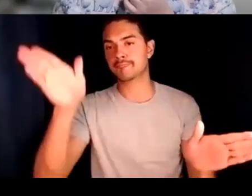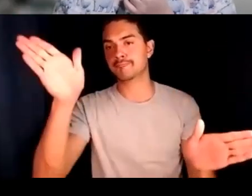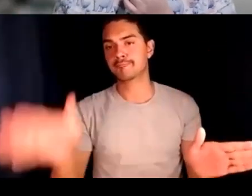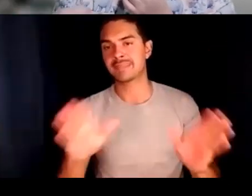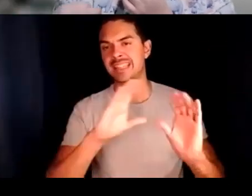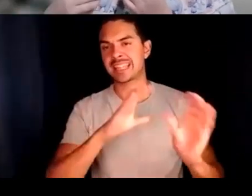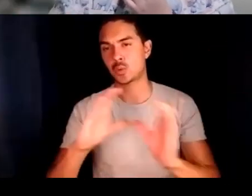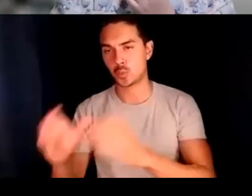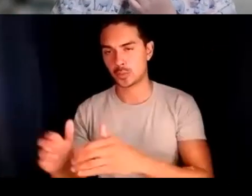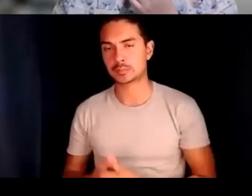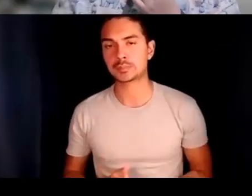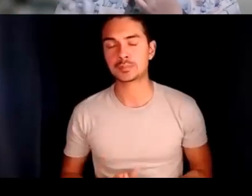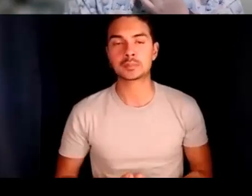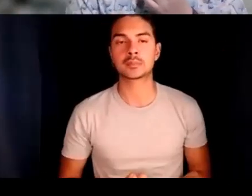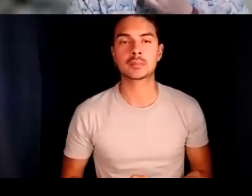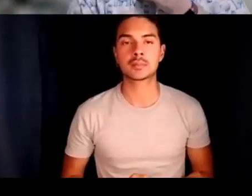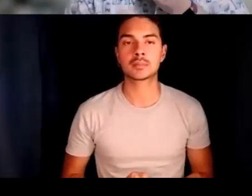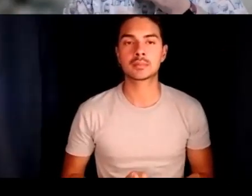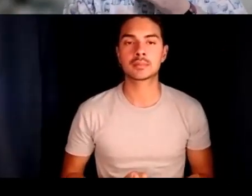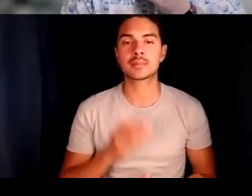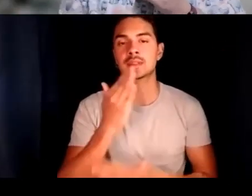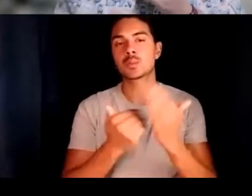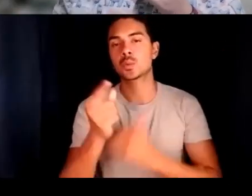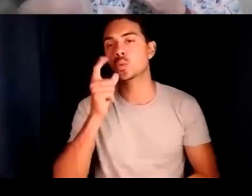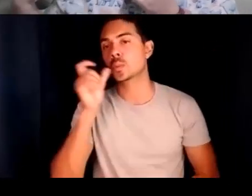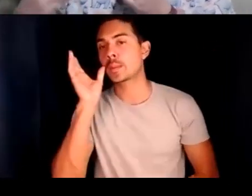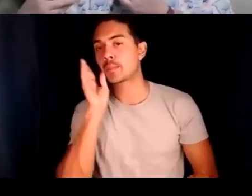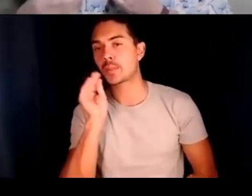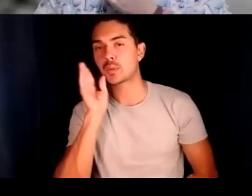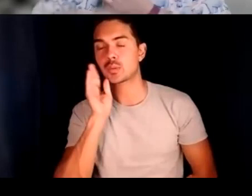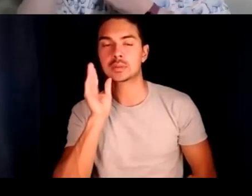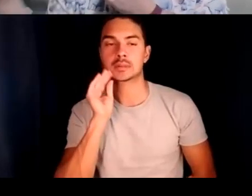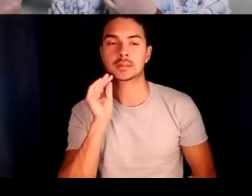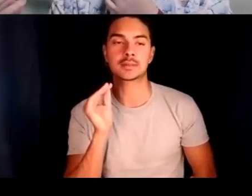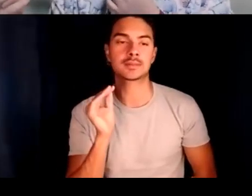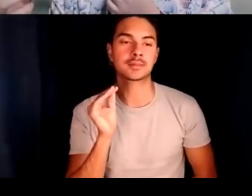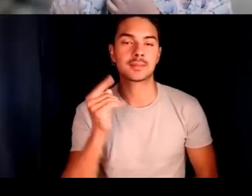in someone who's experiencing mental health challenges,